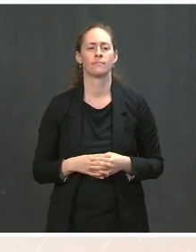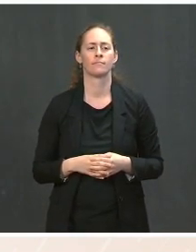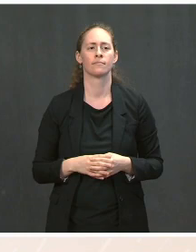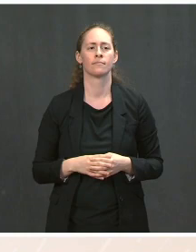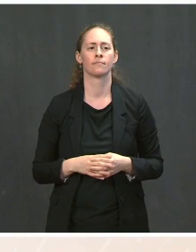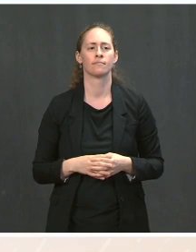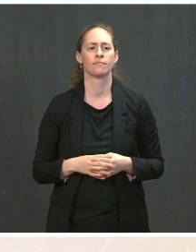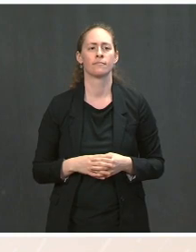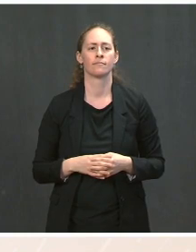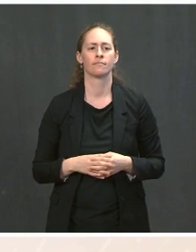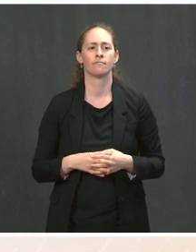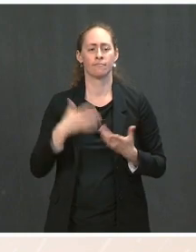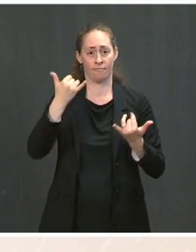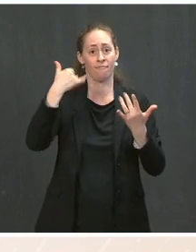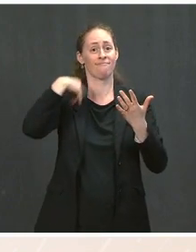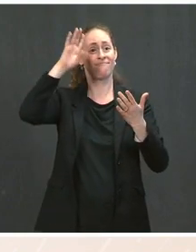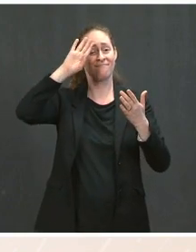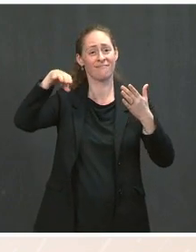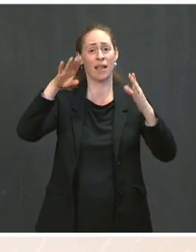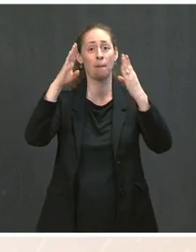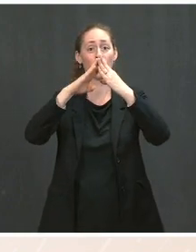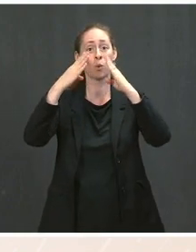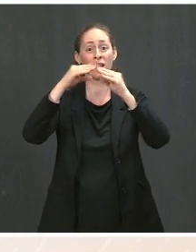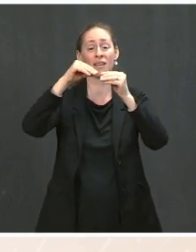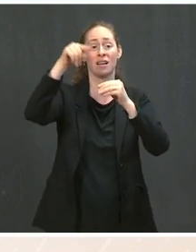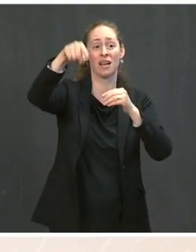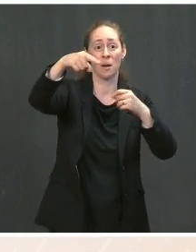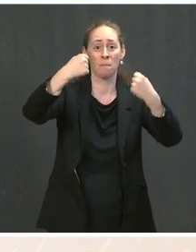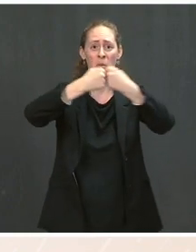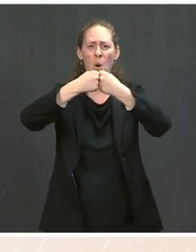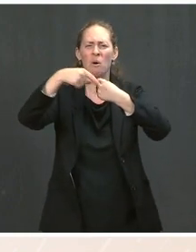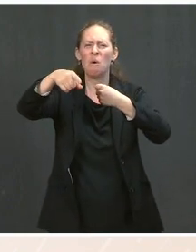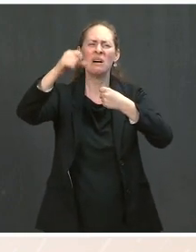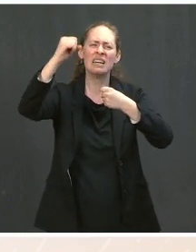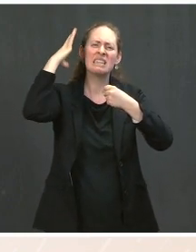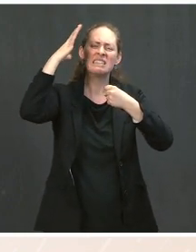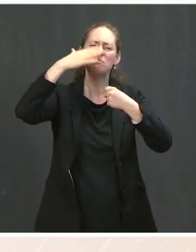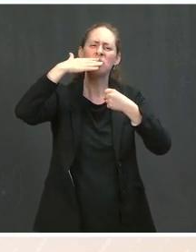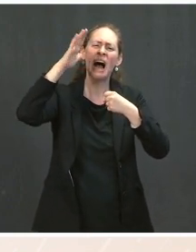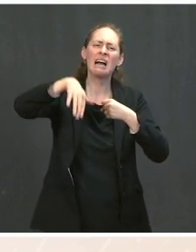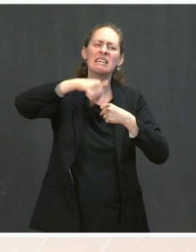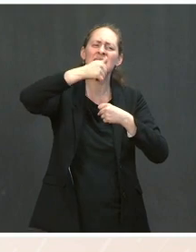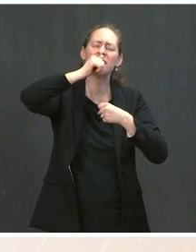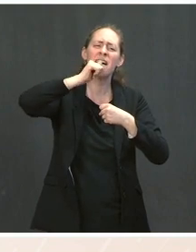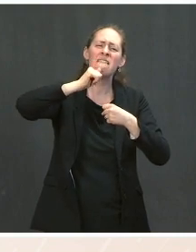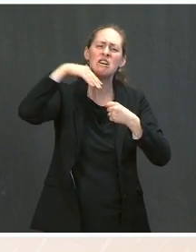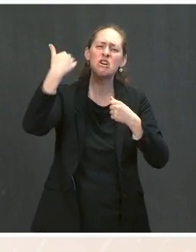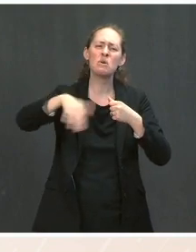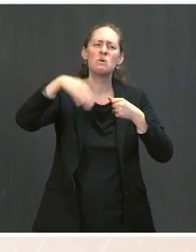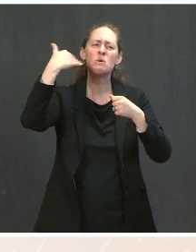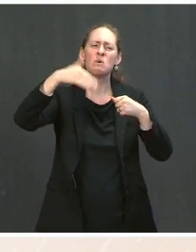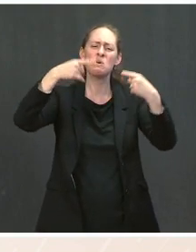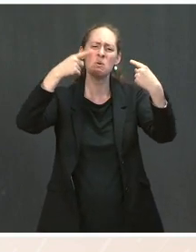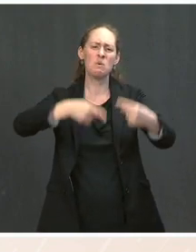of the borders are suffering from the closing of the borders, and the fact that now the vaccination has been going well on this side of the border, has conversation started --